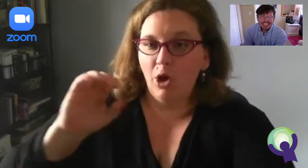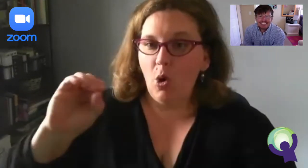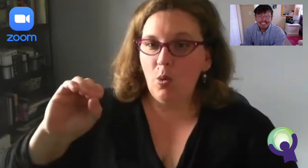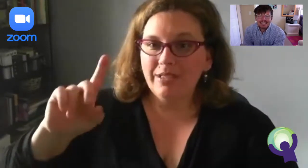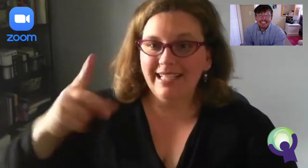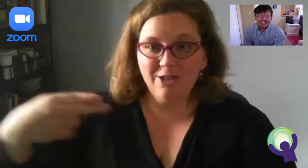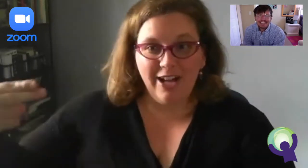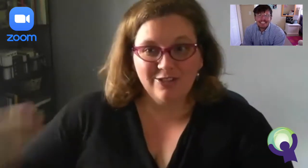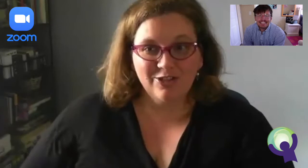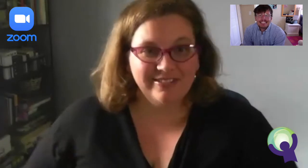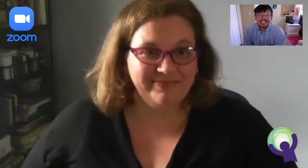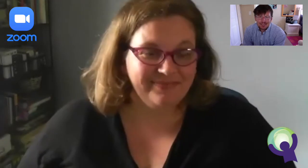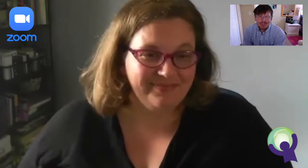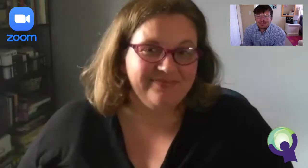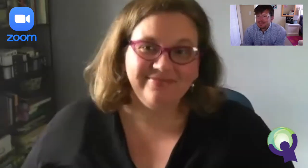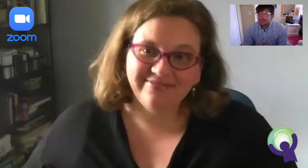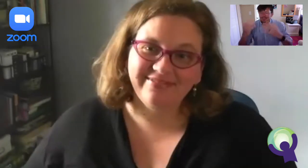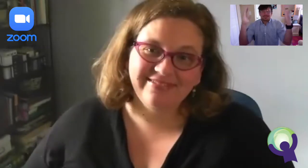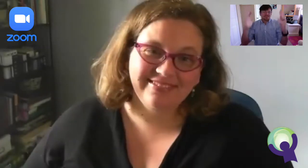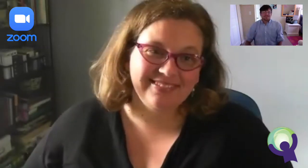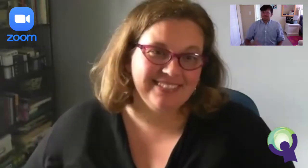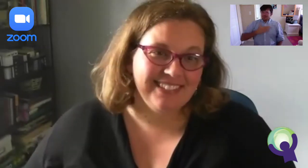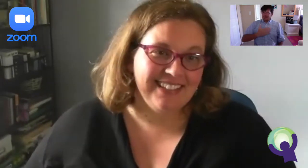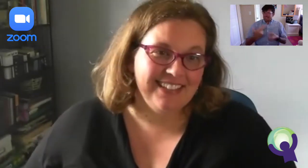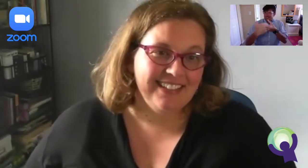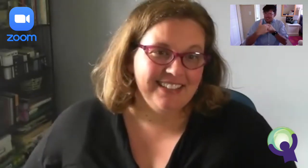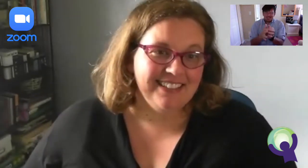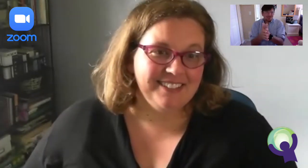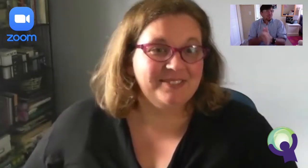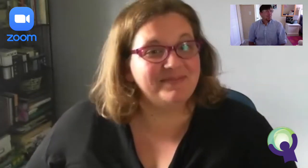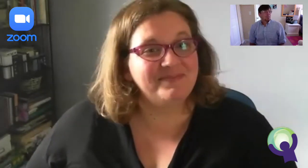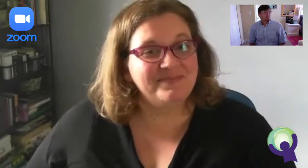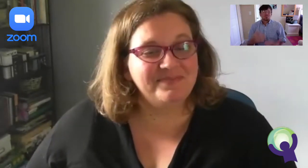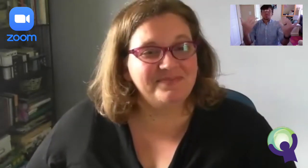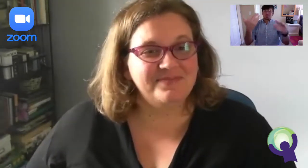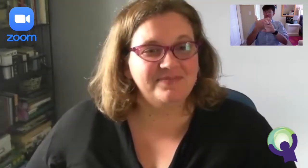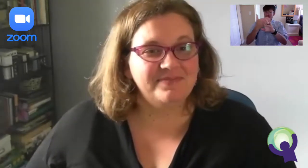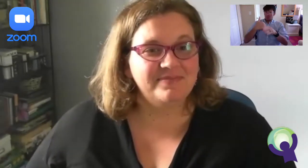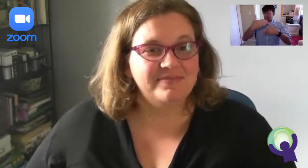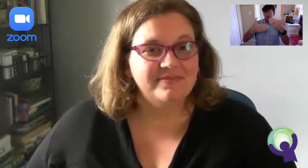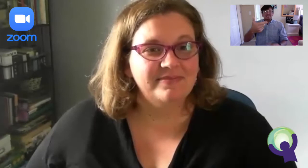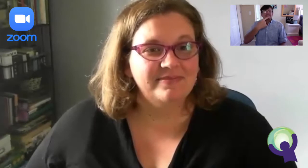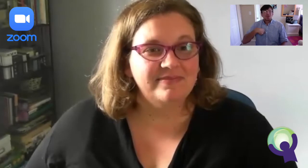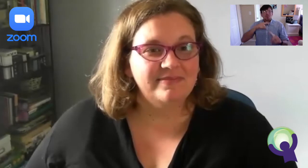Hard of Hearing, which we call ODHH. Christopher: Great! Thank you for joining us. So before